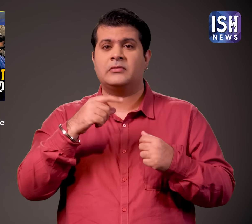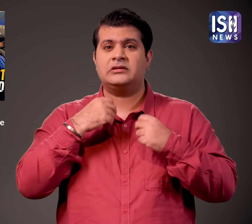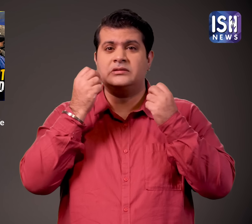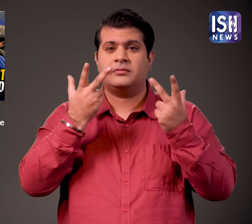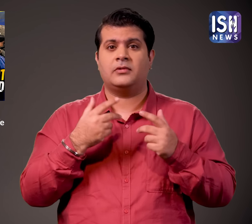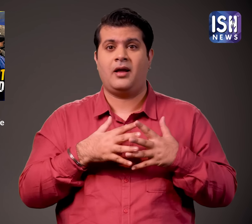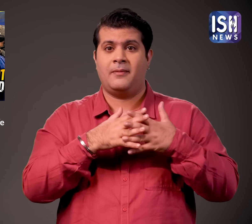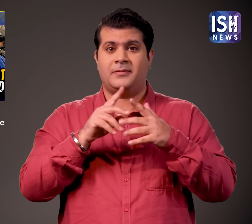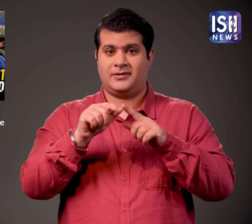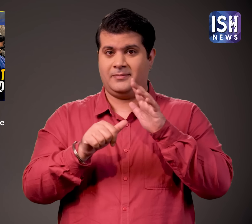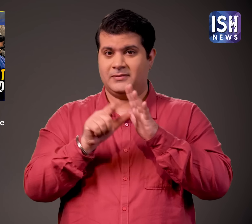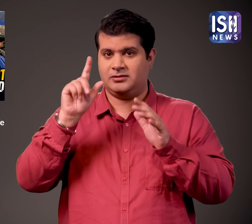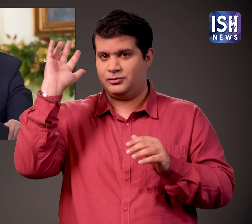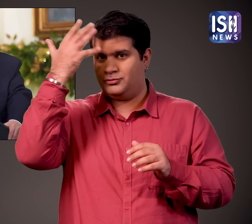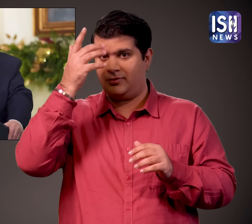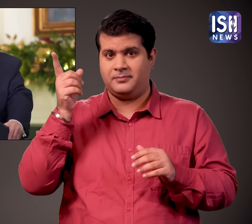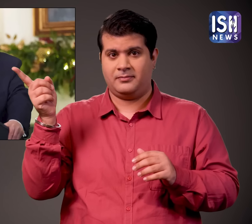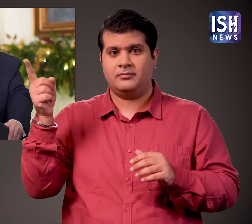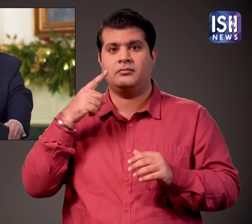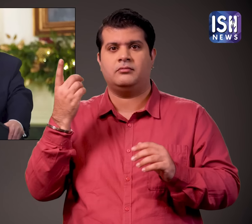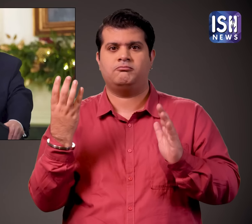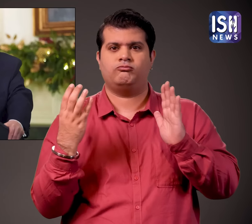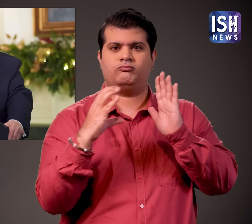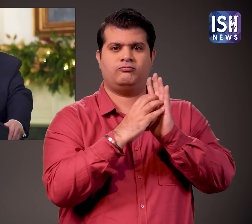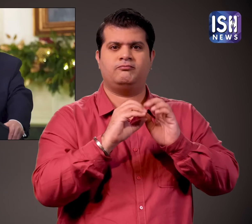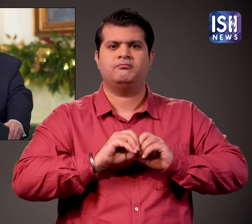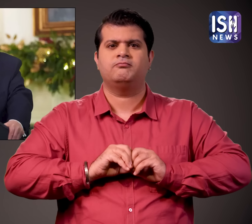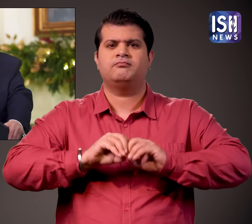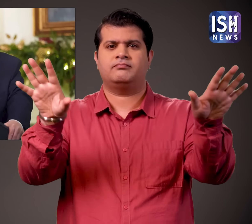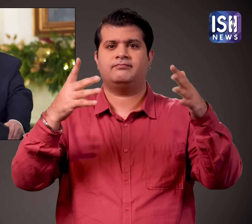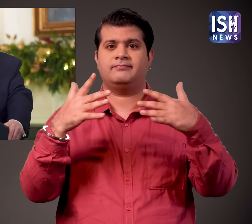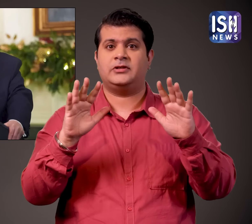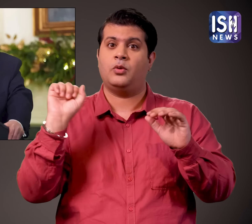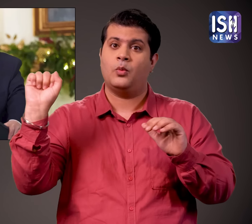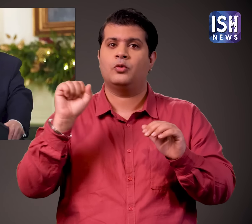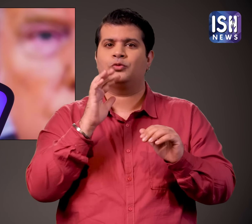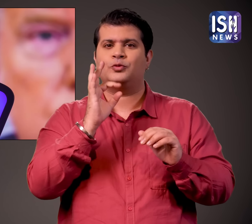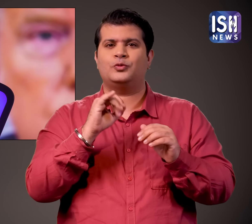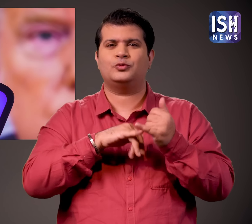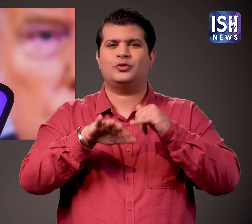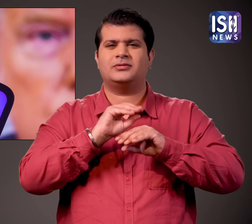Surprisingly, U.S. President Donald Trump himself shared on Truth Social